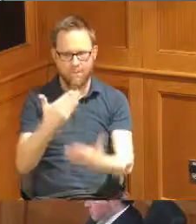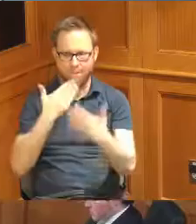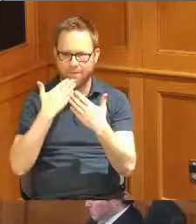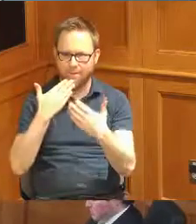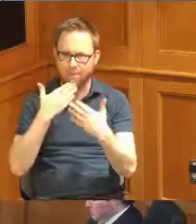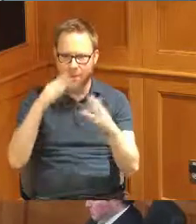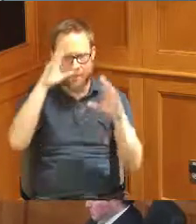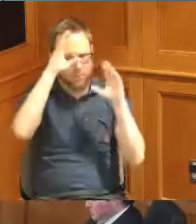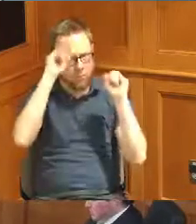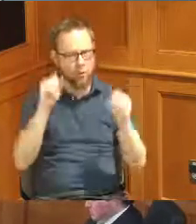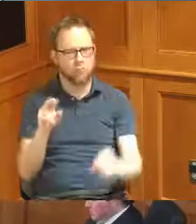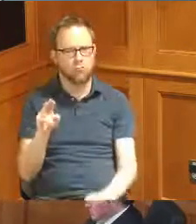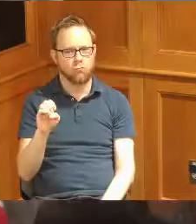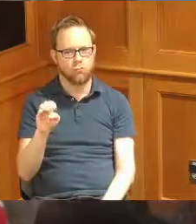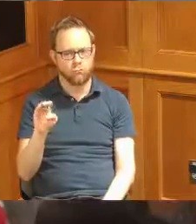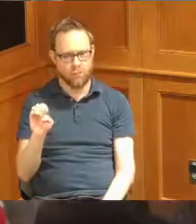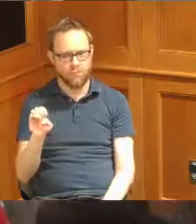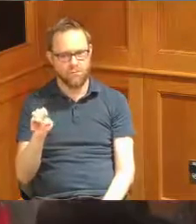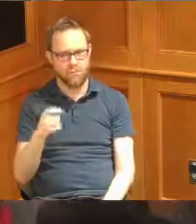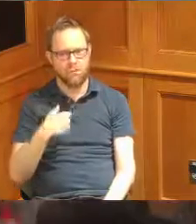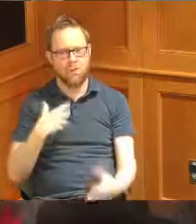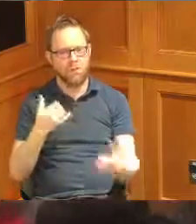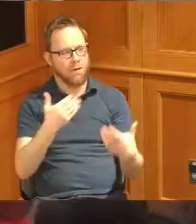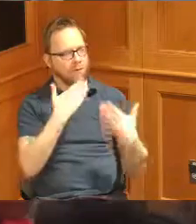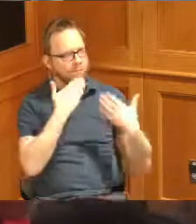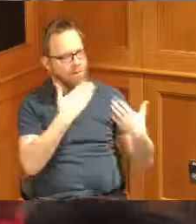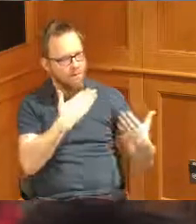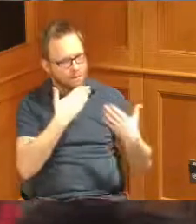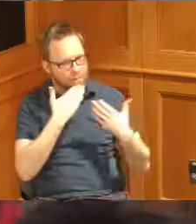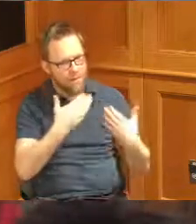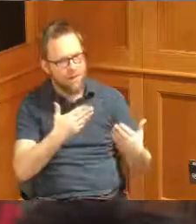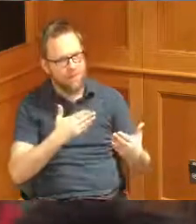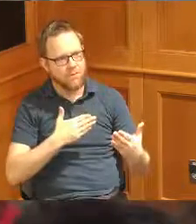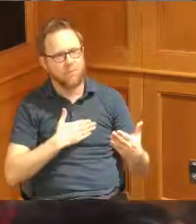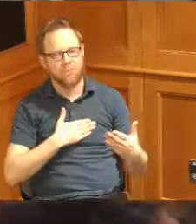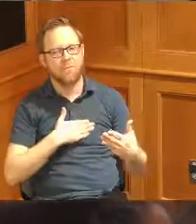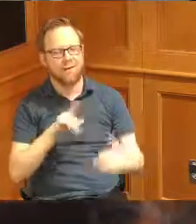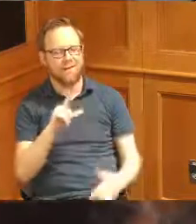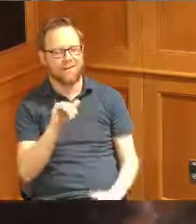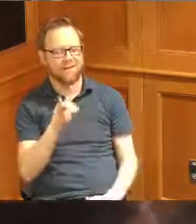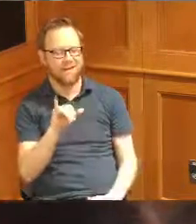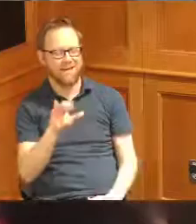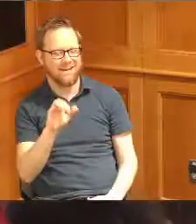President Reece I just want to say thank you to my to my lady Cavs none of this is possible